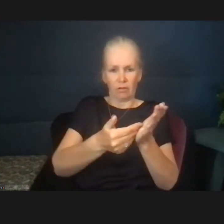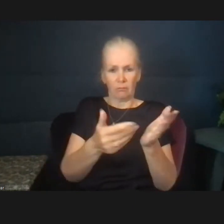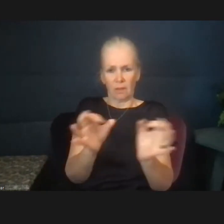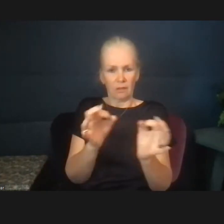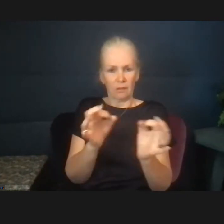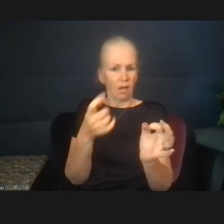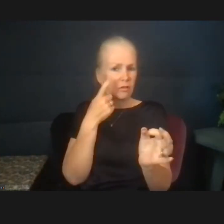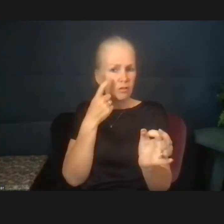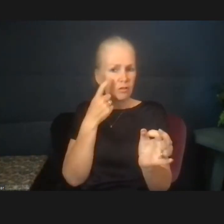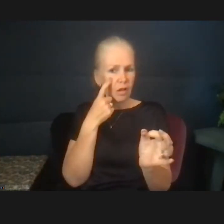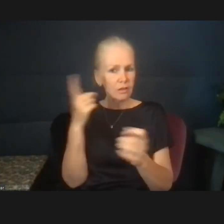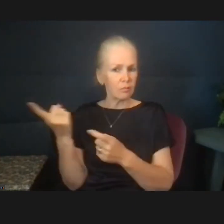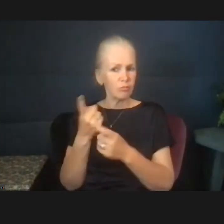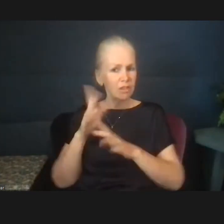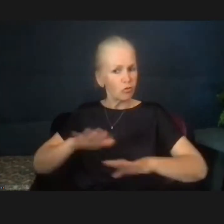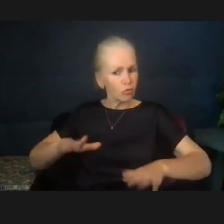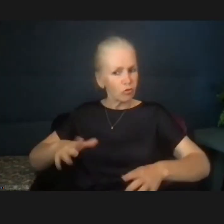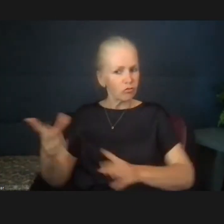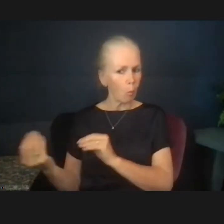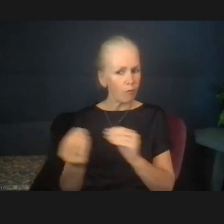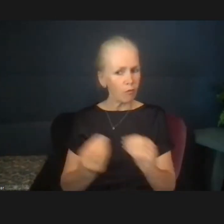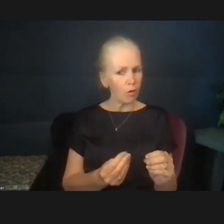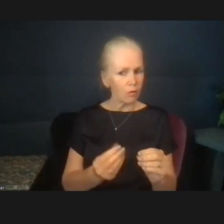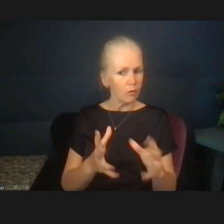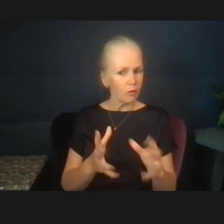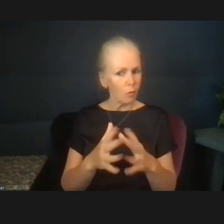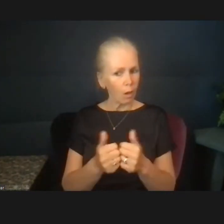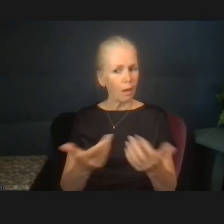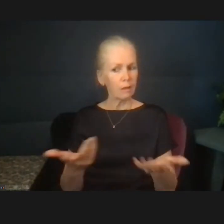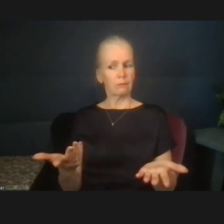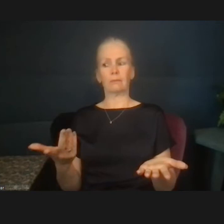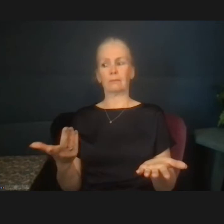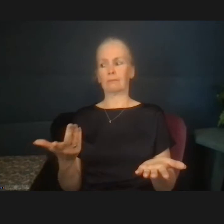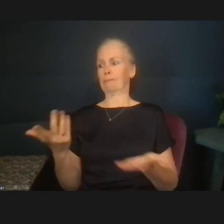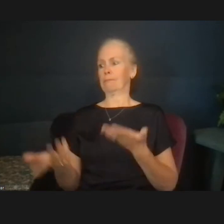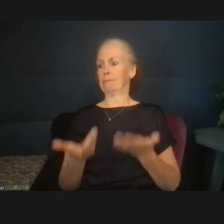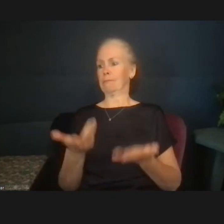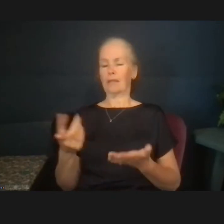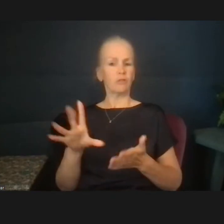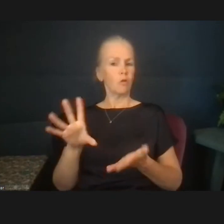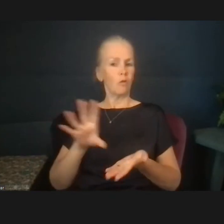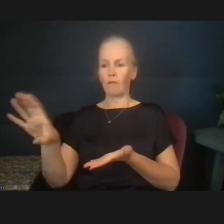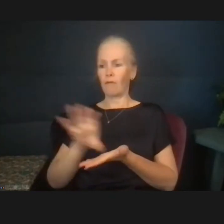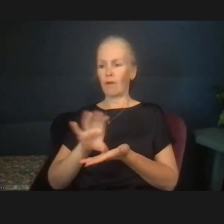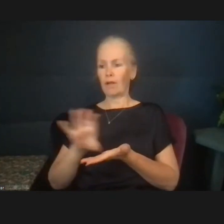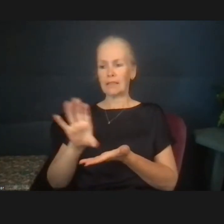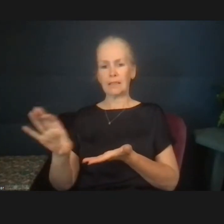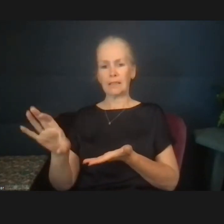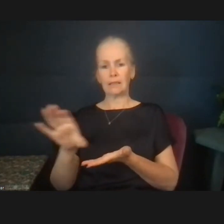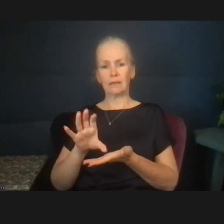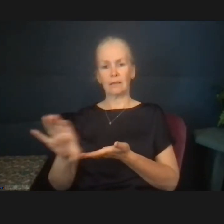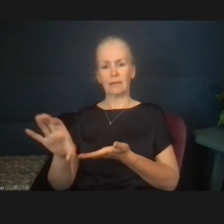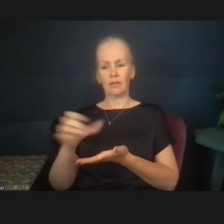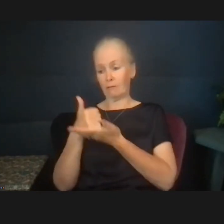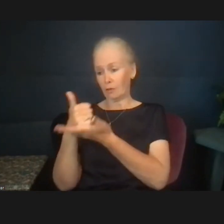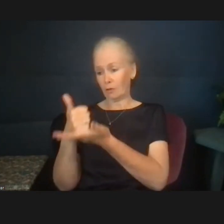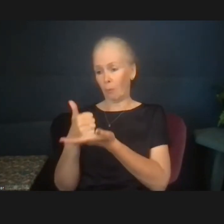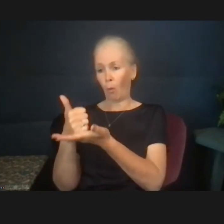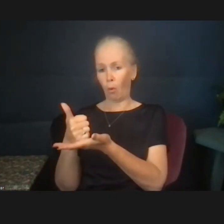your children to that, there's no funding for you to have some support so that you can go yourself.